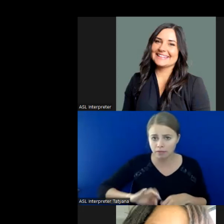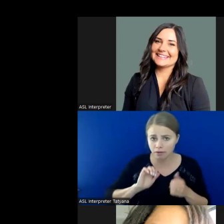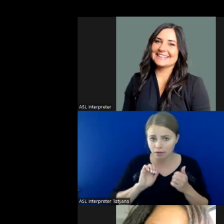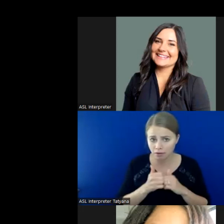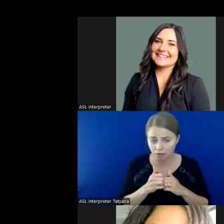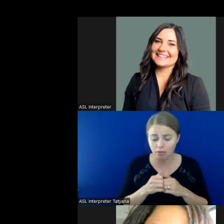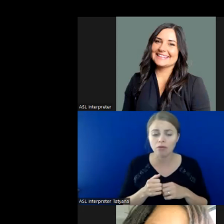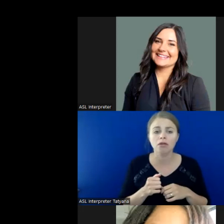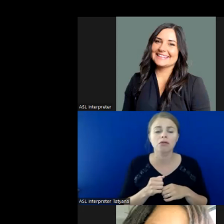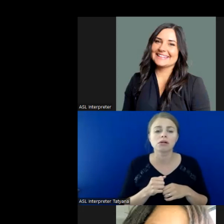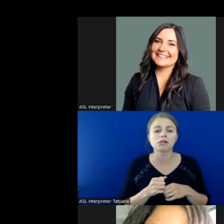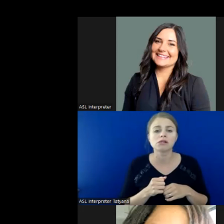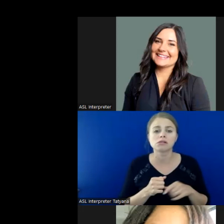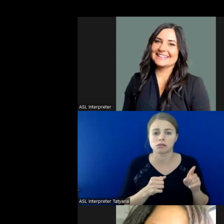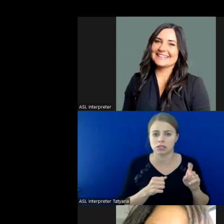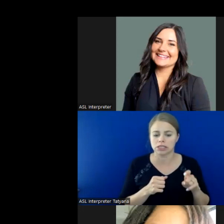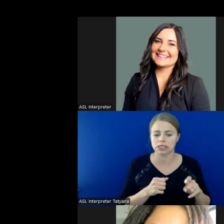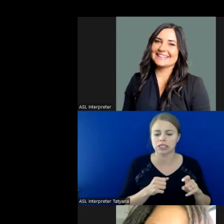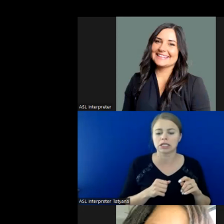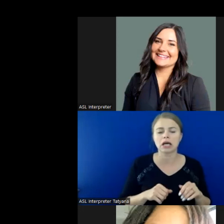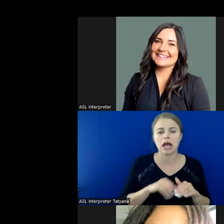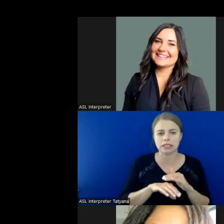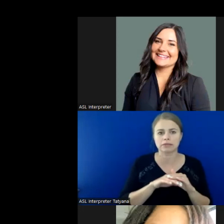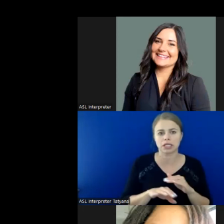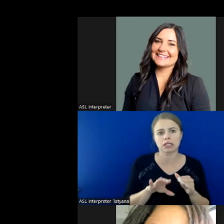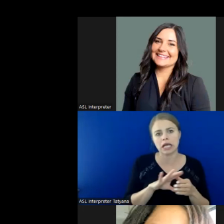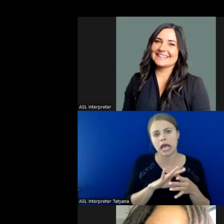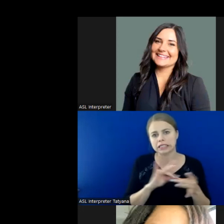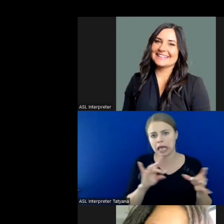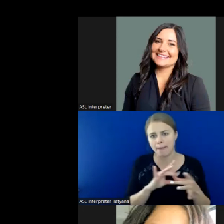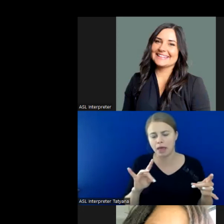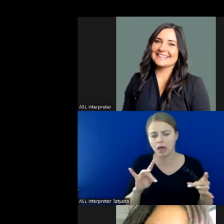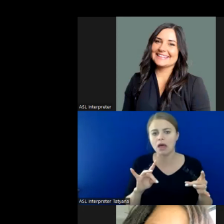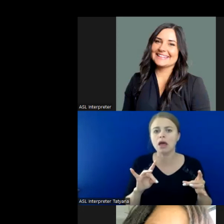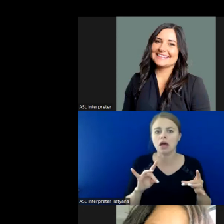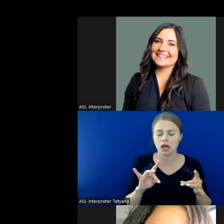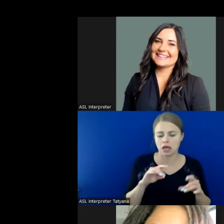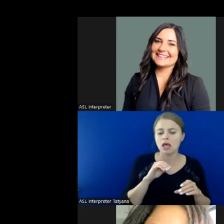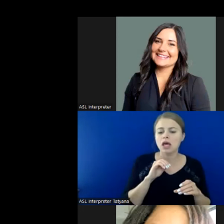that you need an accessibility statement in a prominent place where people will intuitively find it